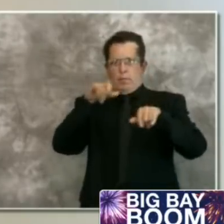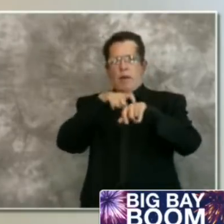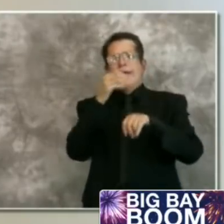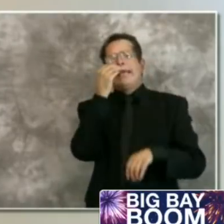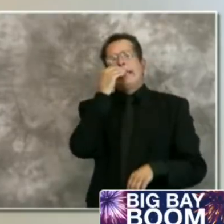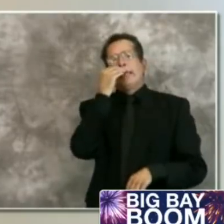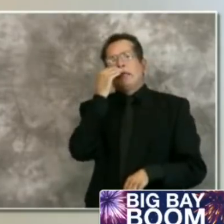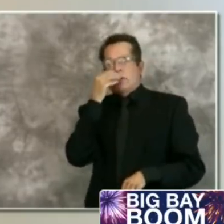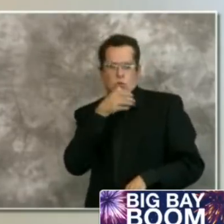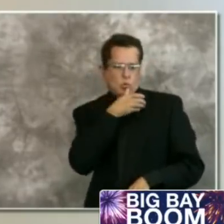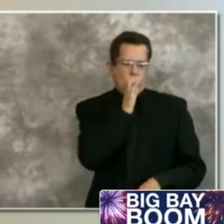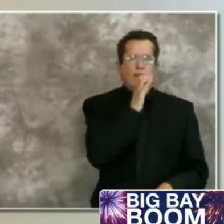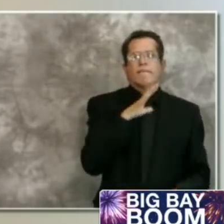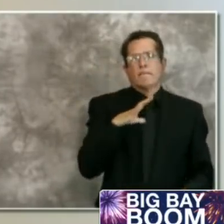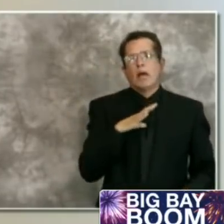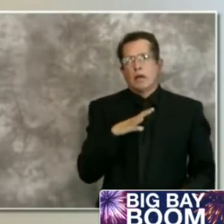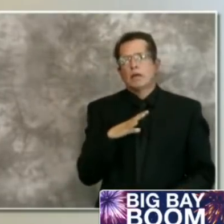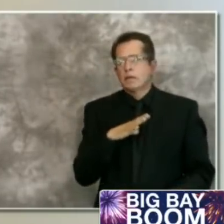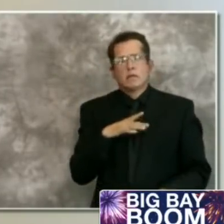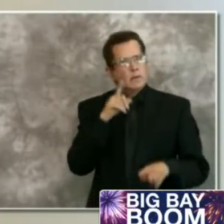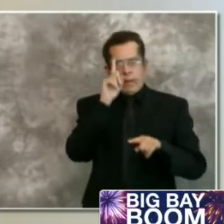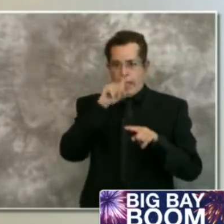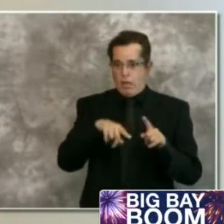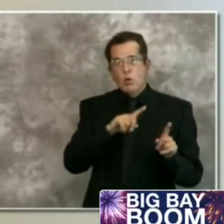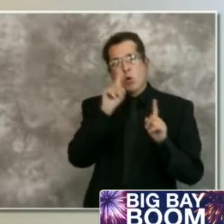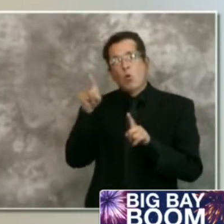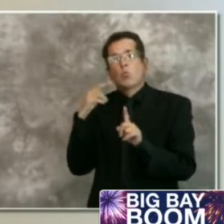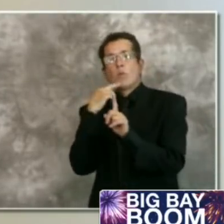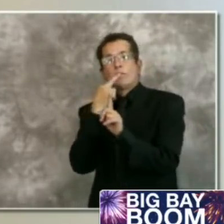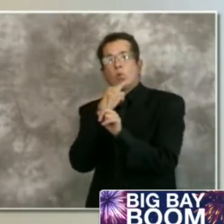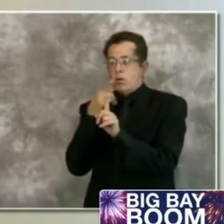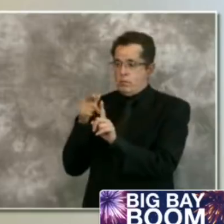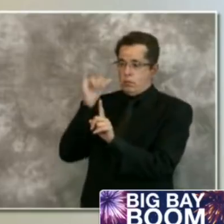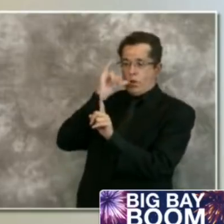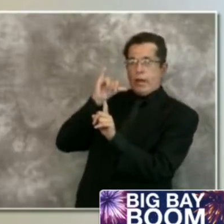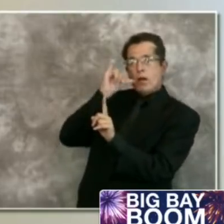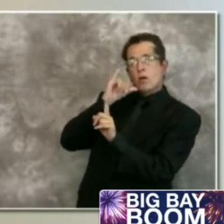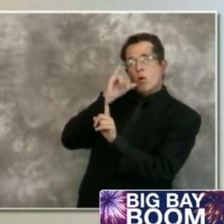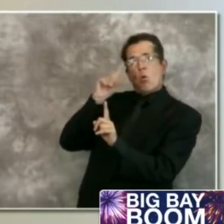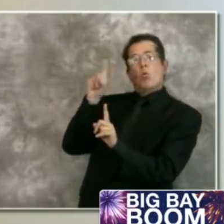NEW YORKER THAT BEER WINE AND ALCOHOL CAN ONLY BE CONSUMED AT AND THAT WAS IT. WELL YOU